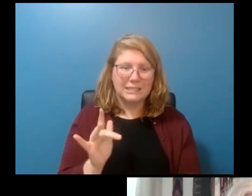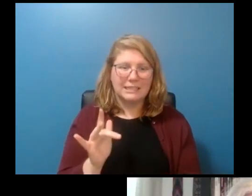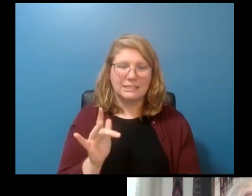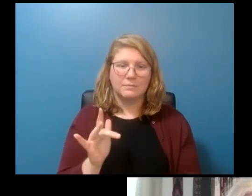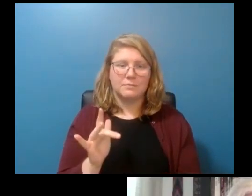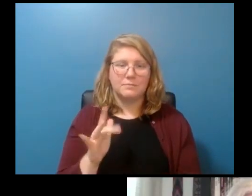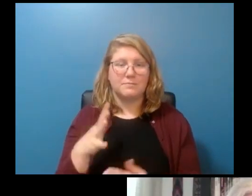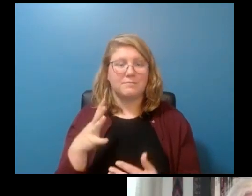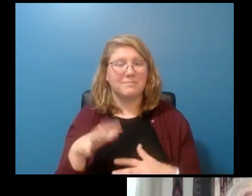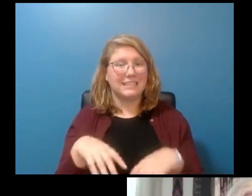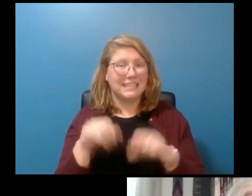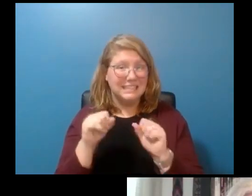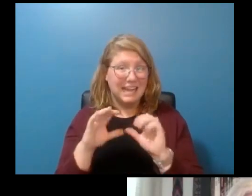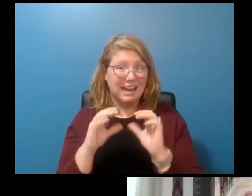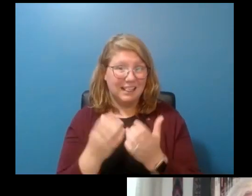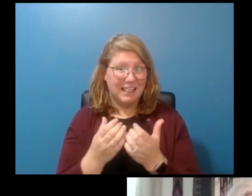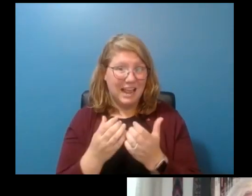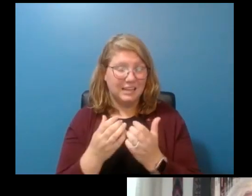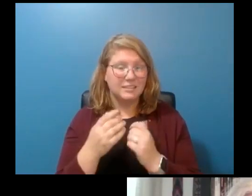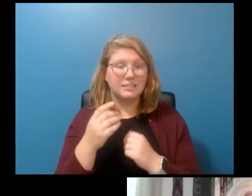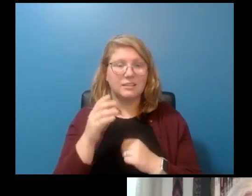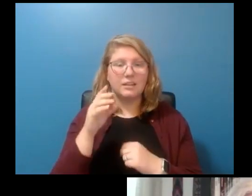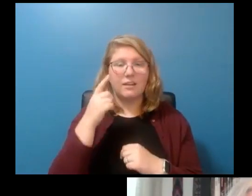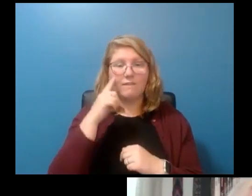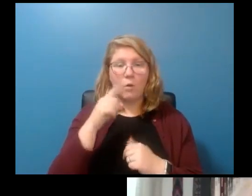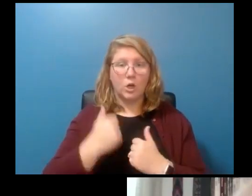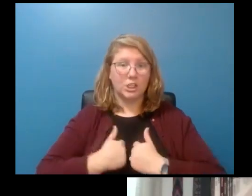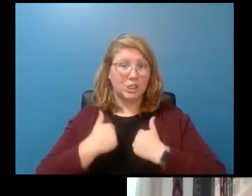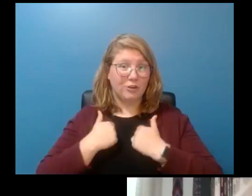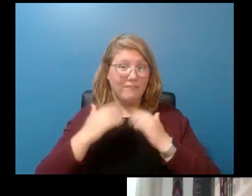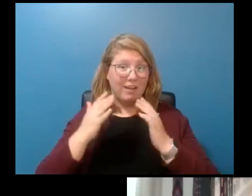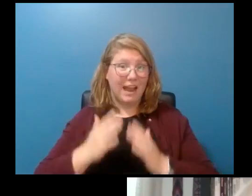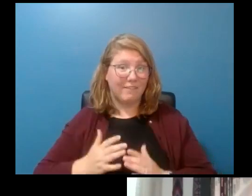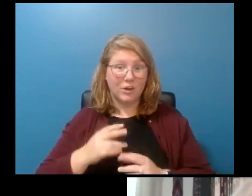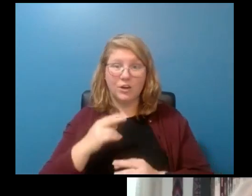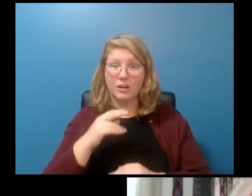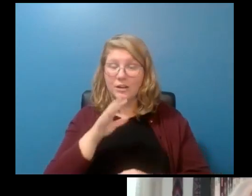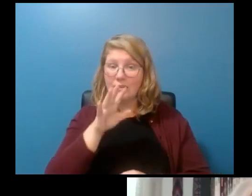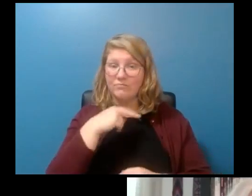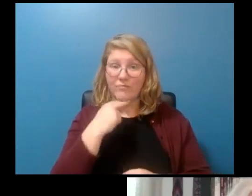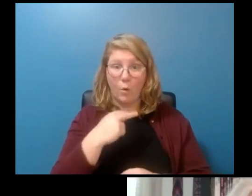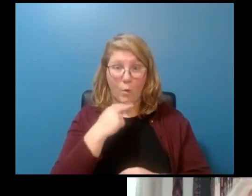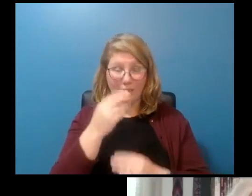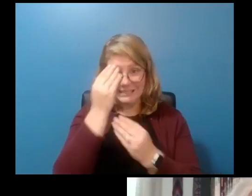people to help with that. And we use volunteers, especially family members to